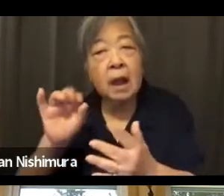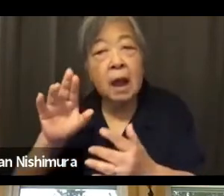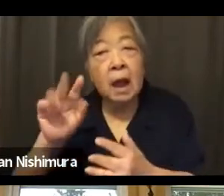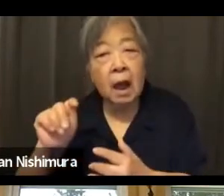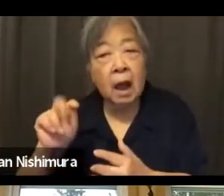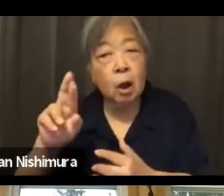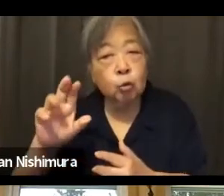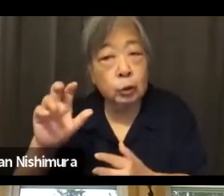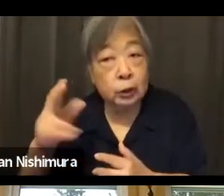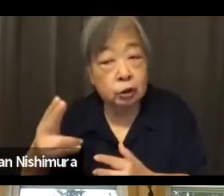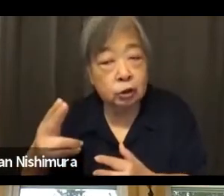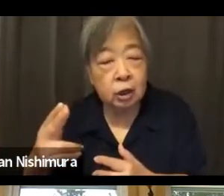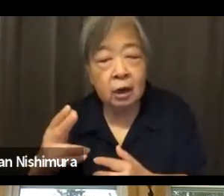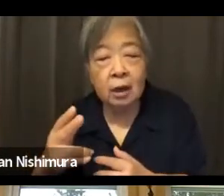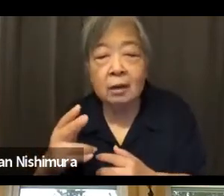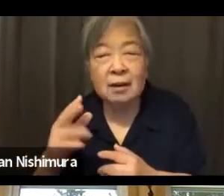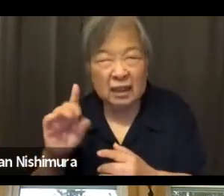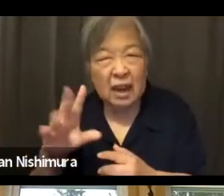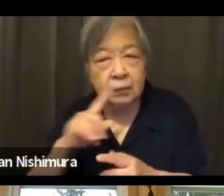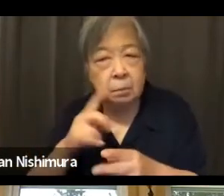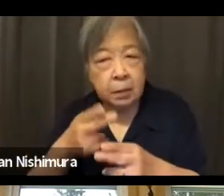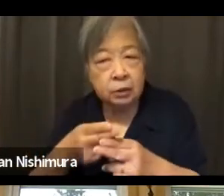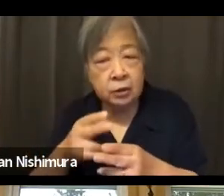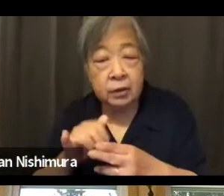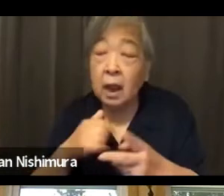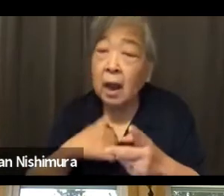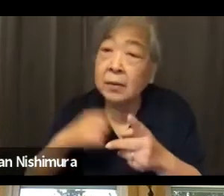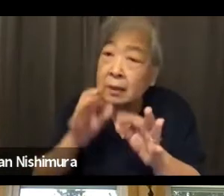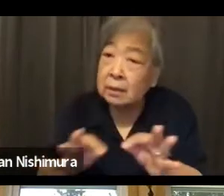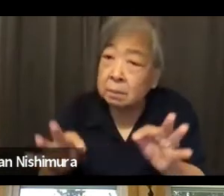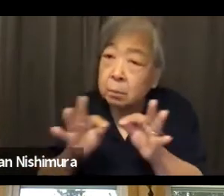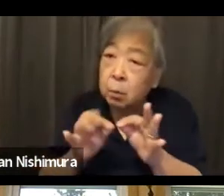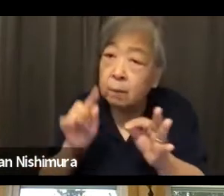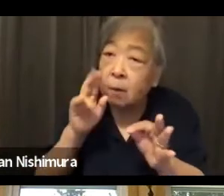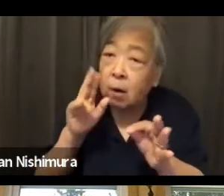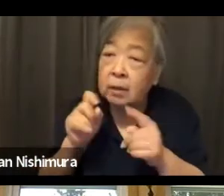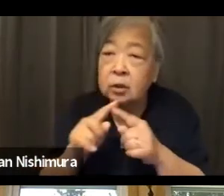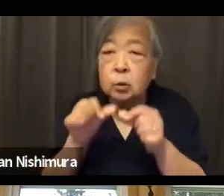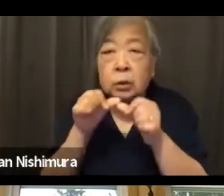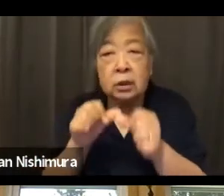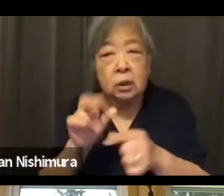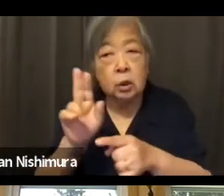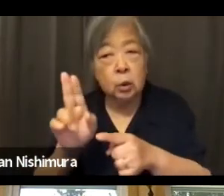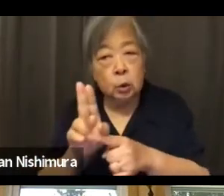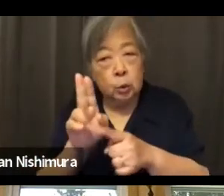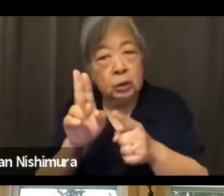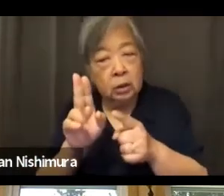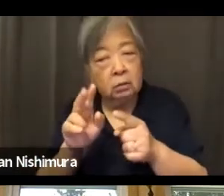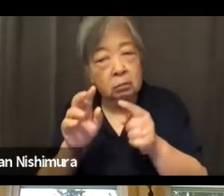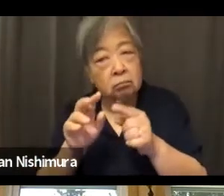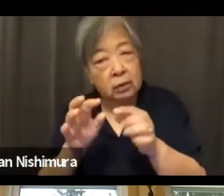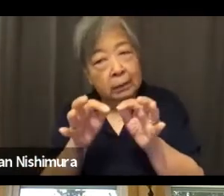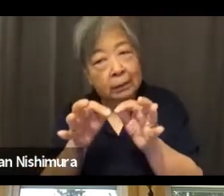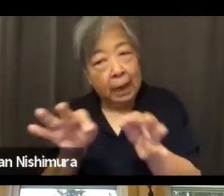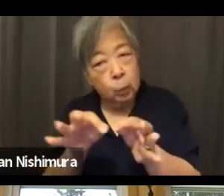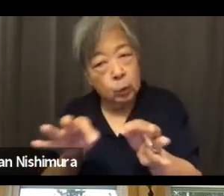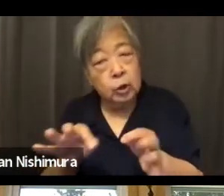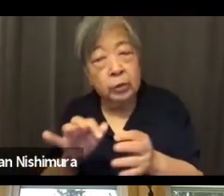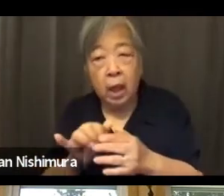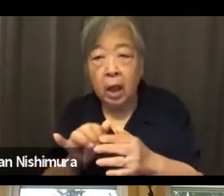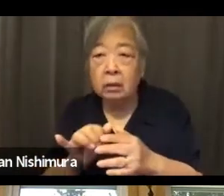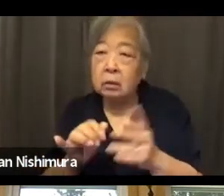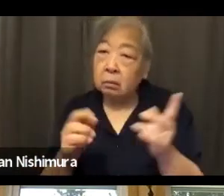I think it is so important for us to continue the language that we have an inclusive philosophy